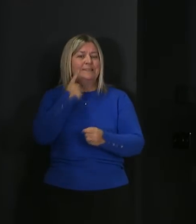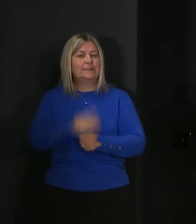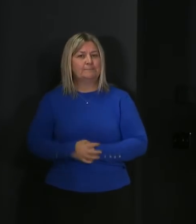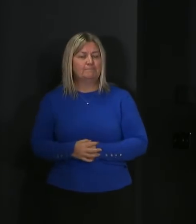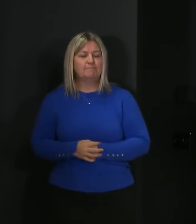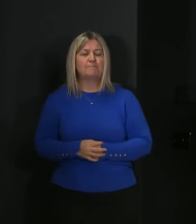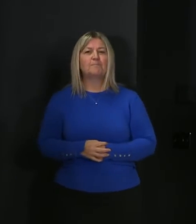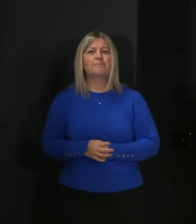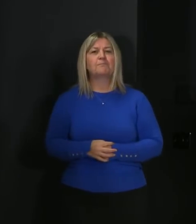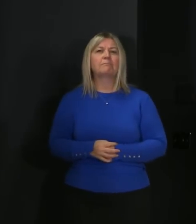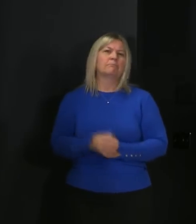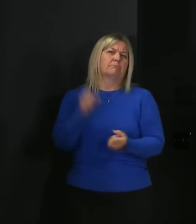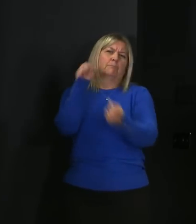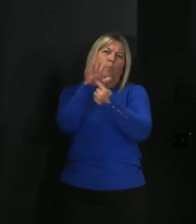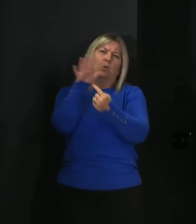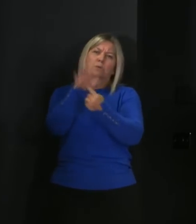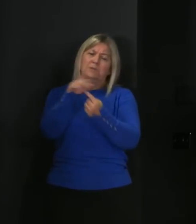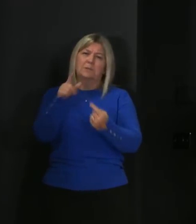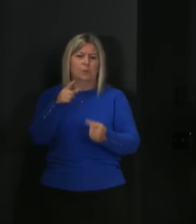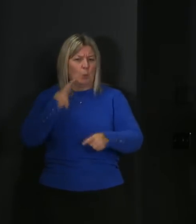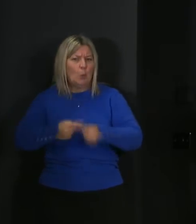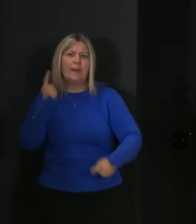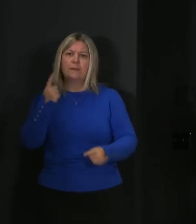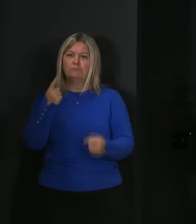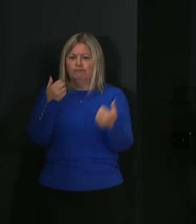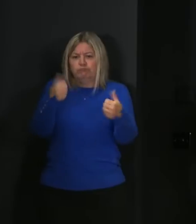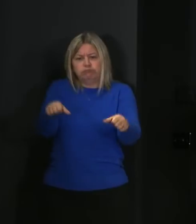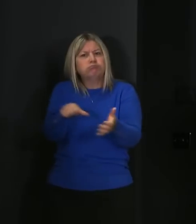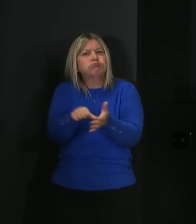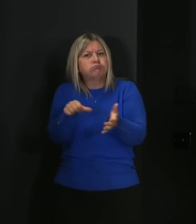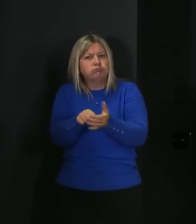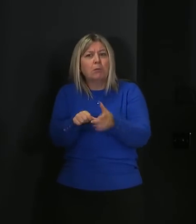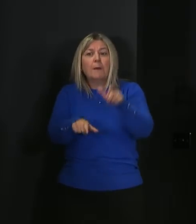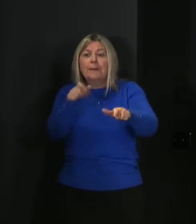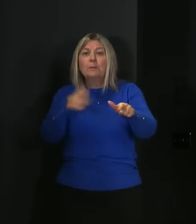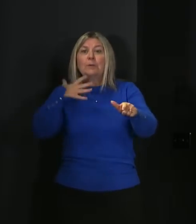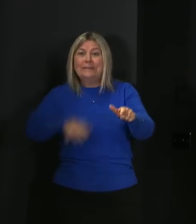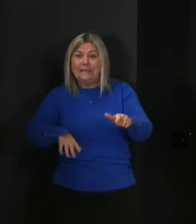is essential that we can act swiftly so that people who need support are able to access